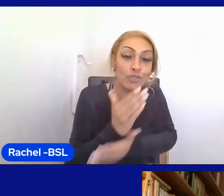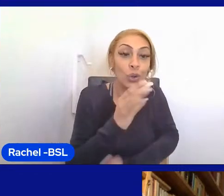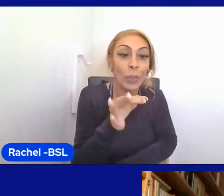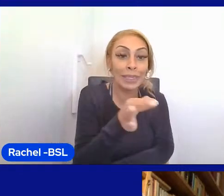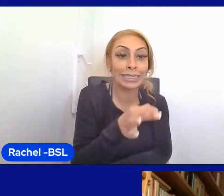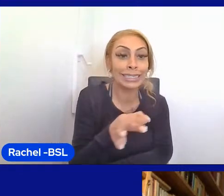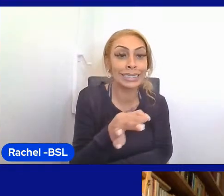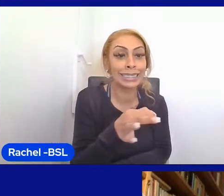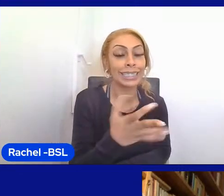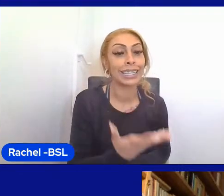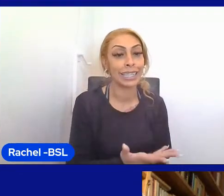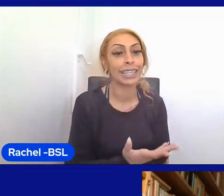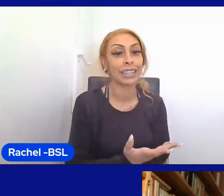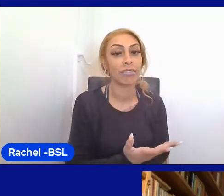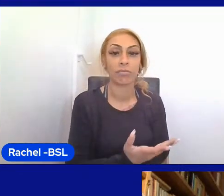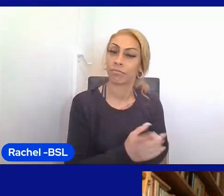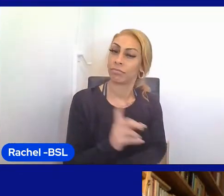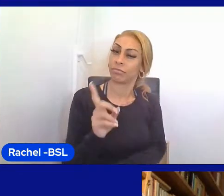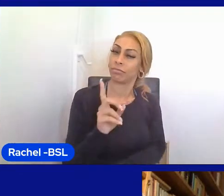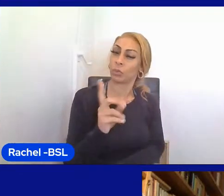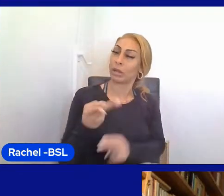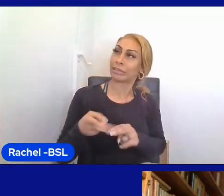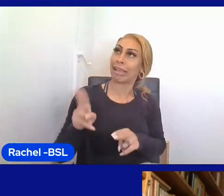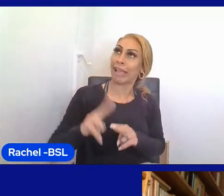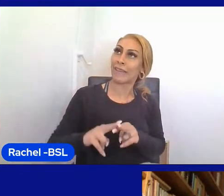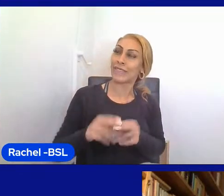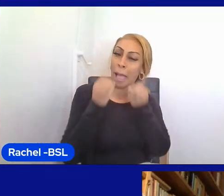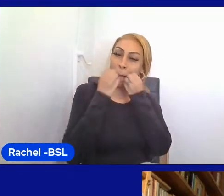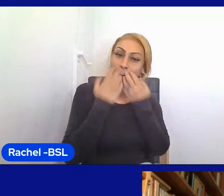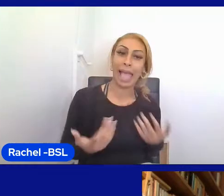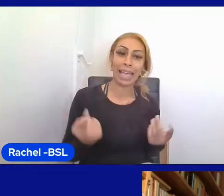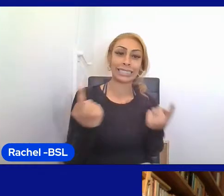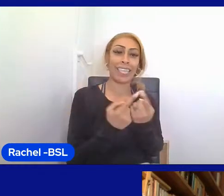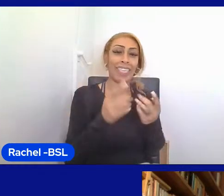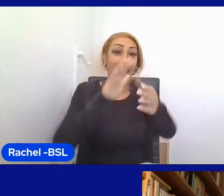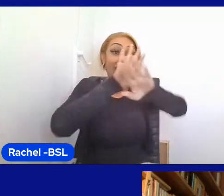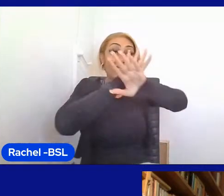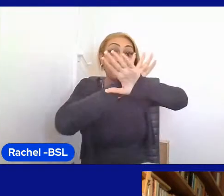lover could leave you messages that you only discover on regular routes of the city.